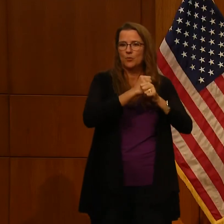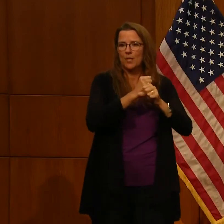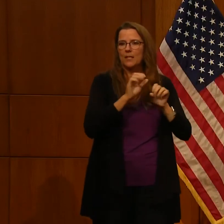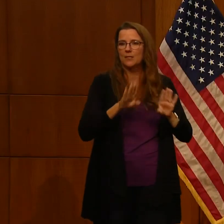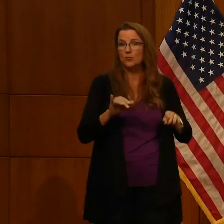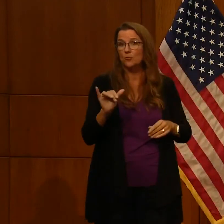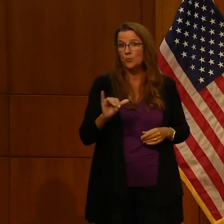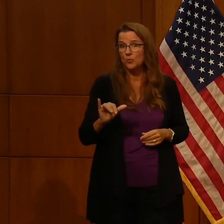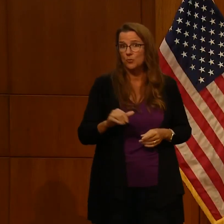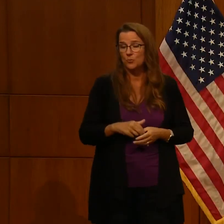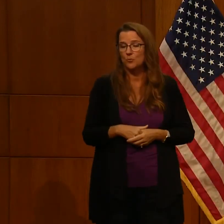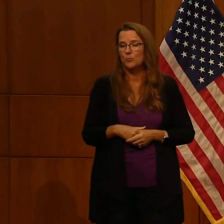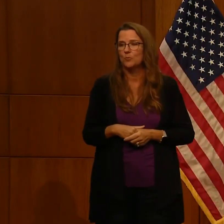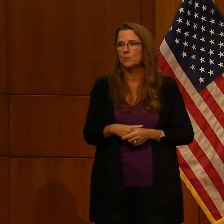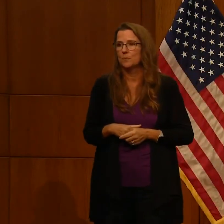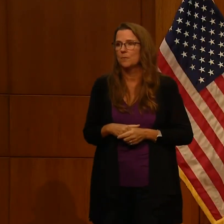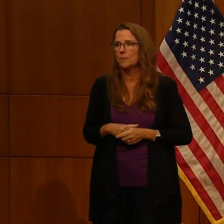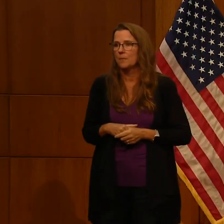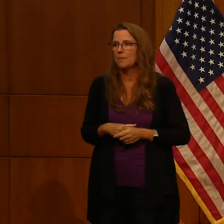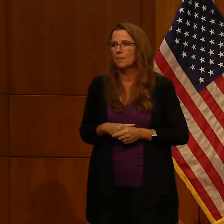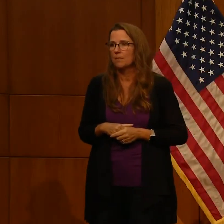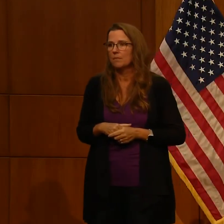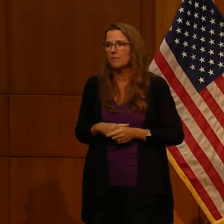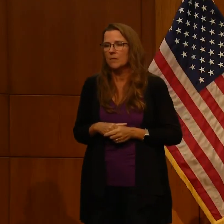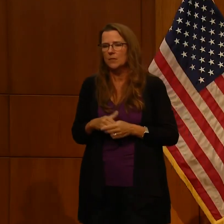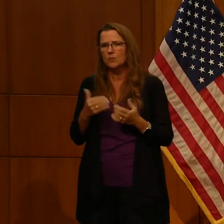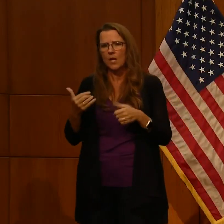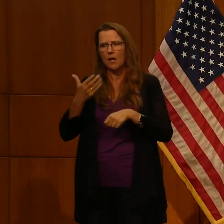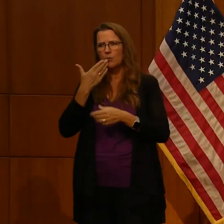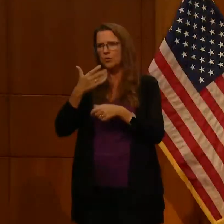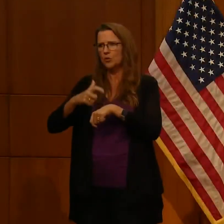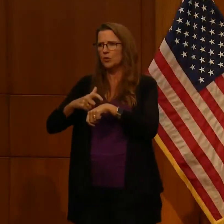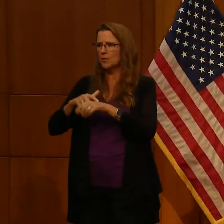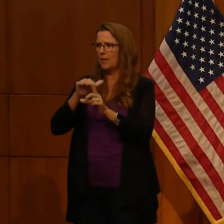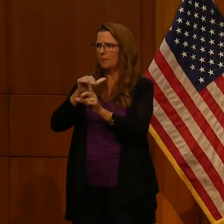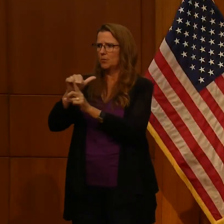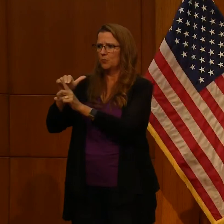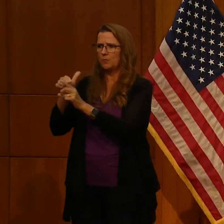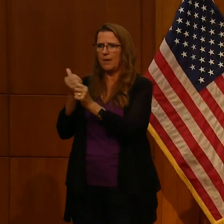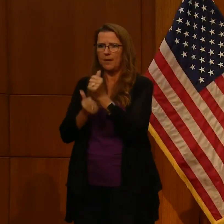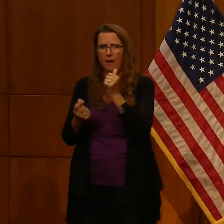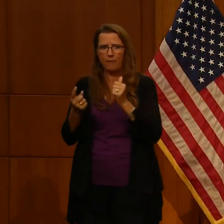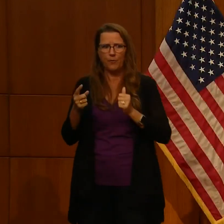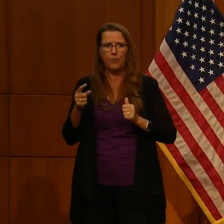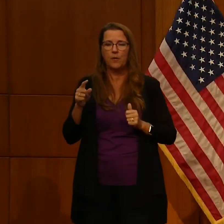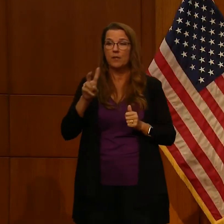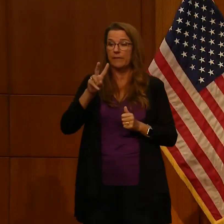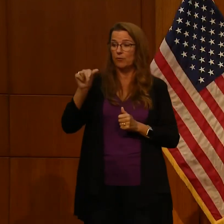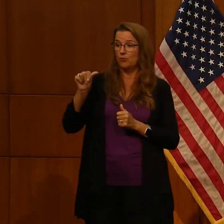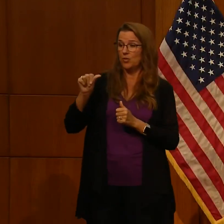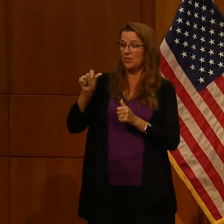OUR CHILDREN, TOO. THIS IS A